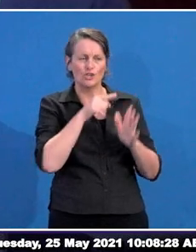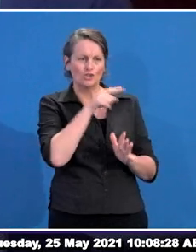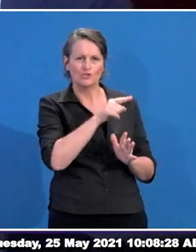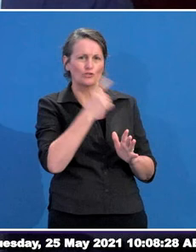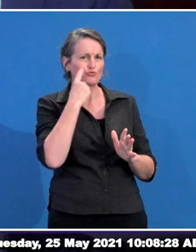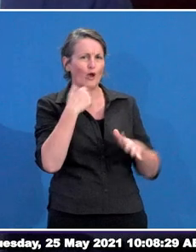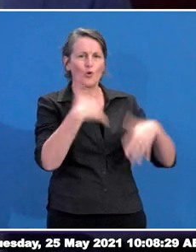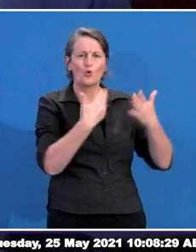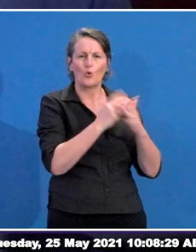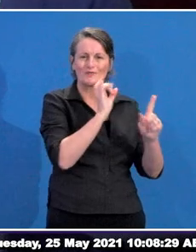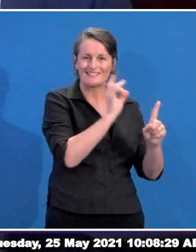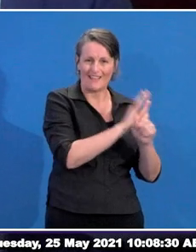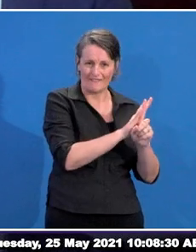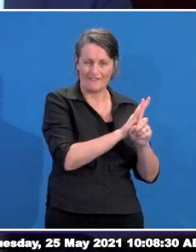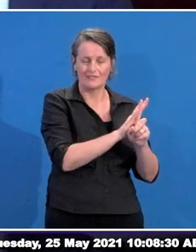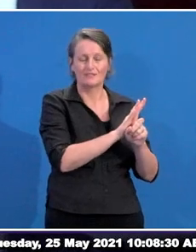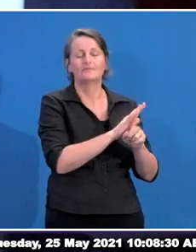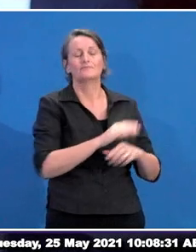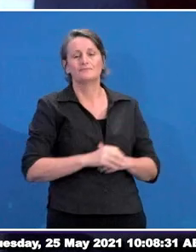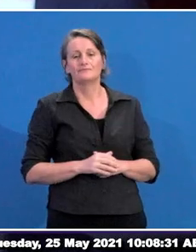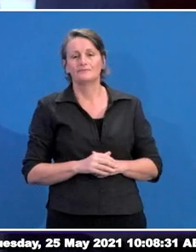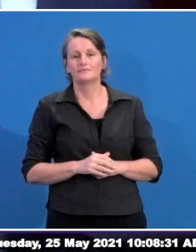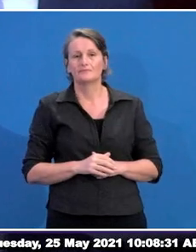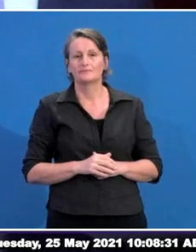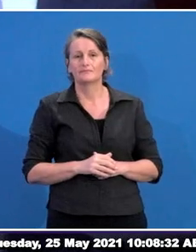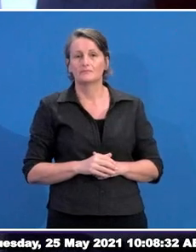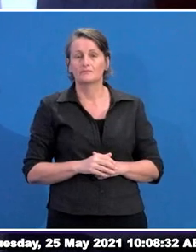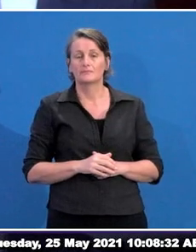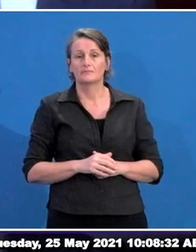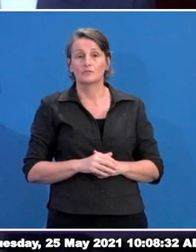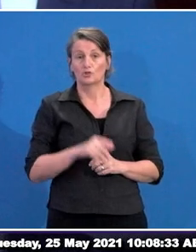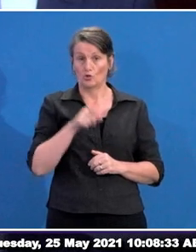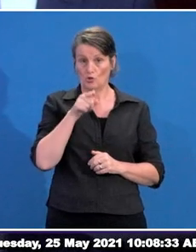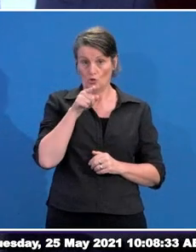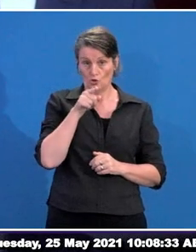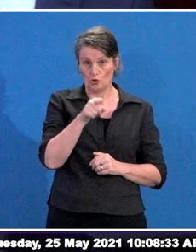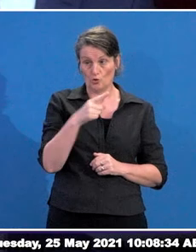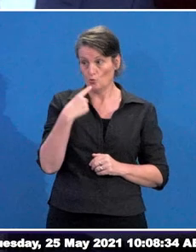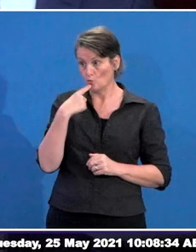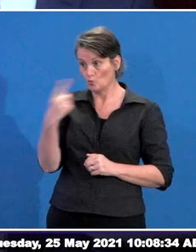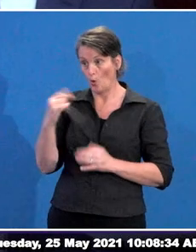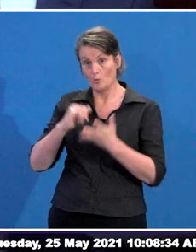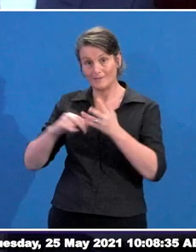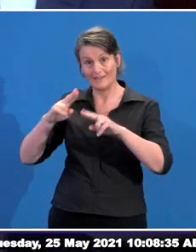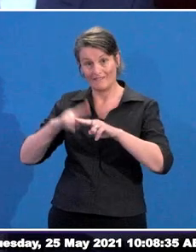Now, you say in this statement that you relayed this event to Sunnyfield's company secretary.